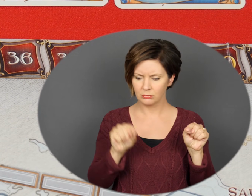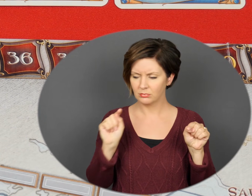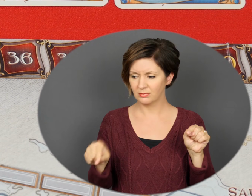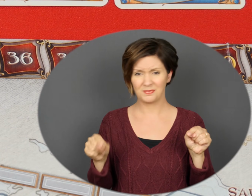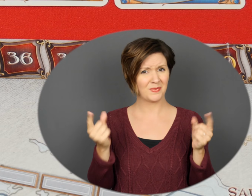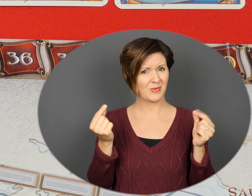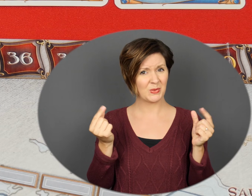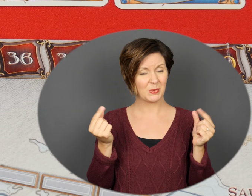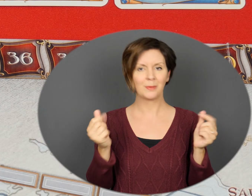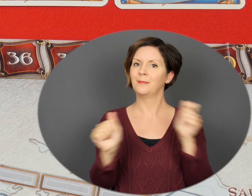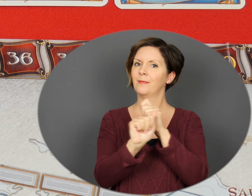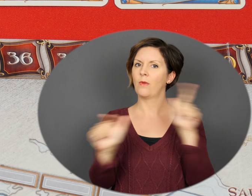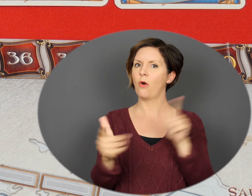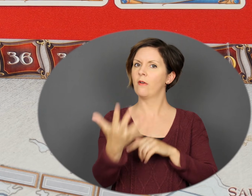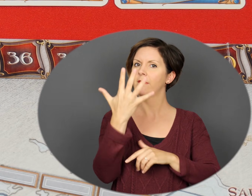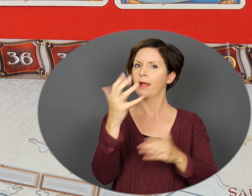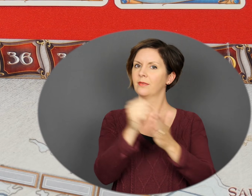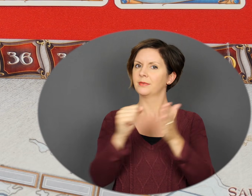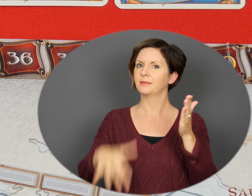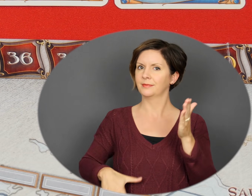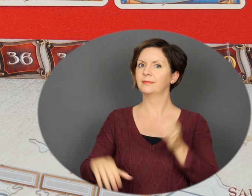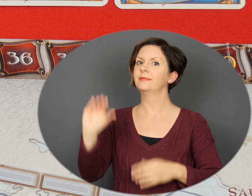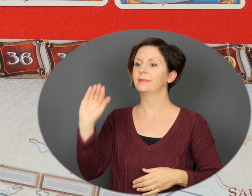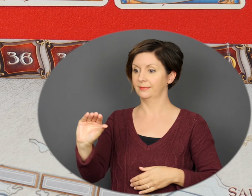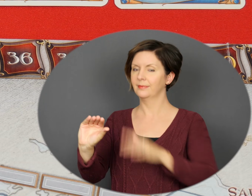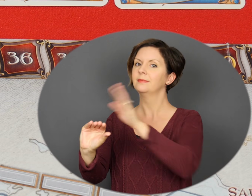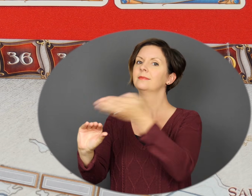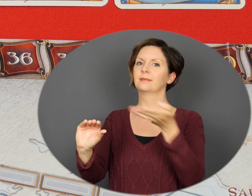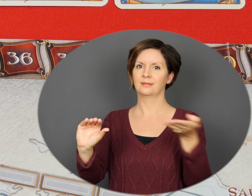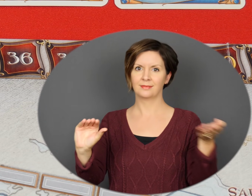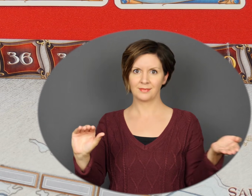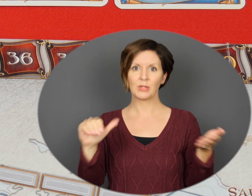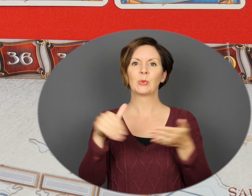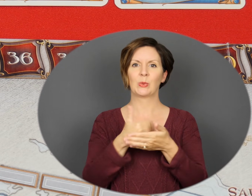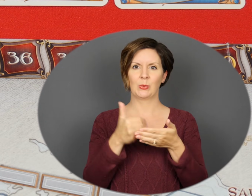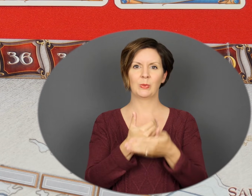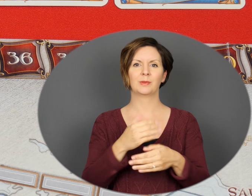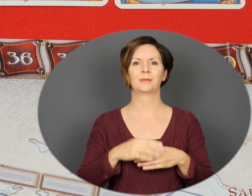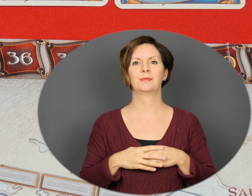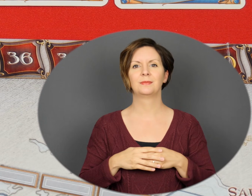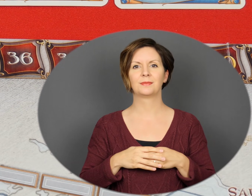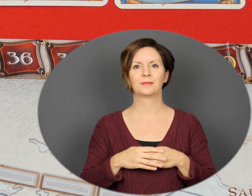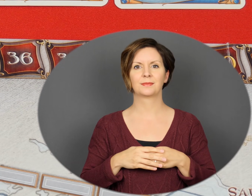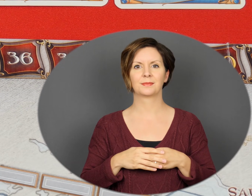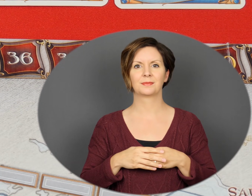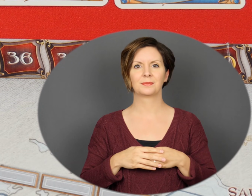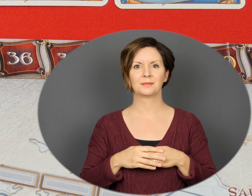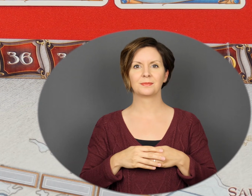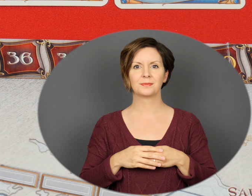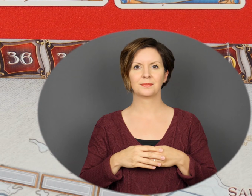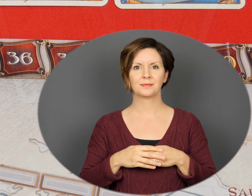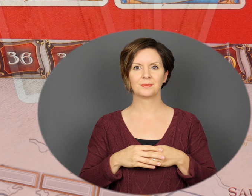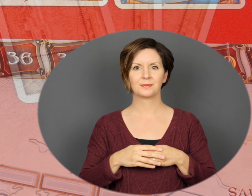multicolored locomotives, then all five cards are immediately discarded and five new ones are turned face up to replace them.